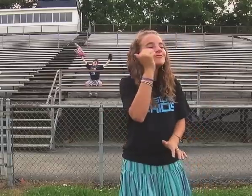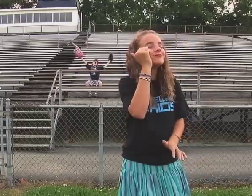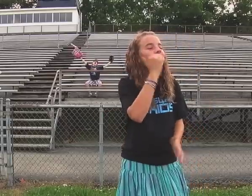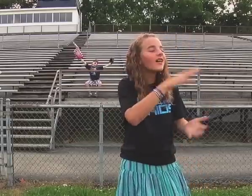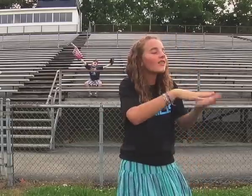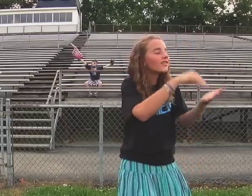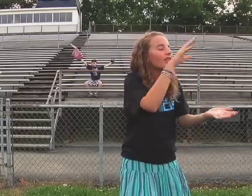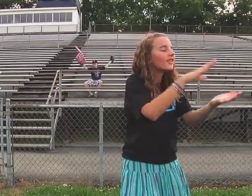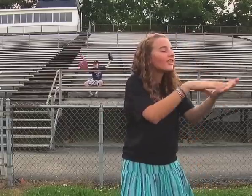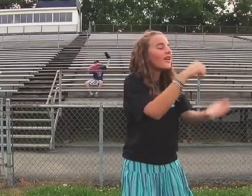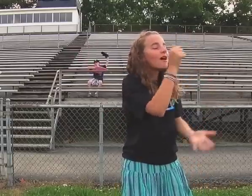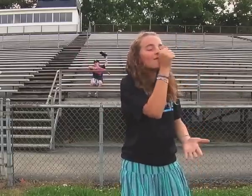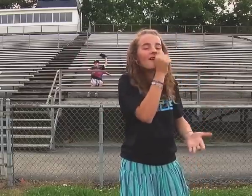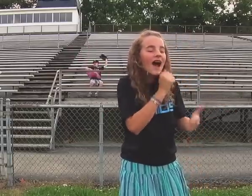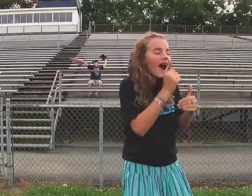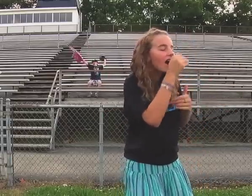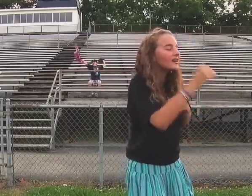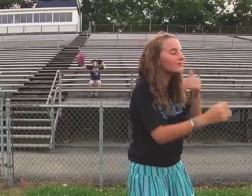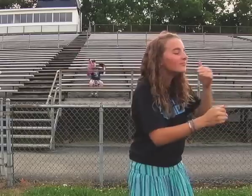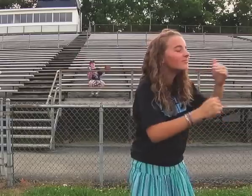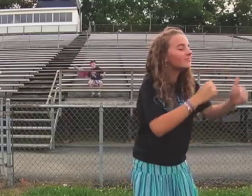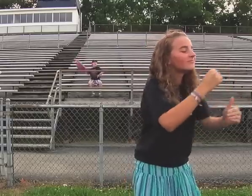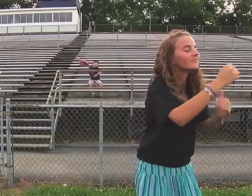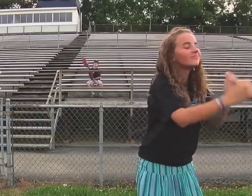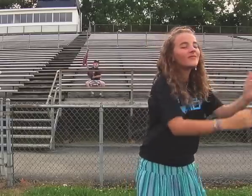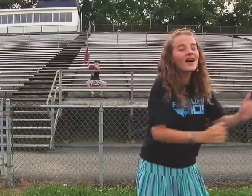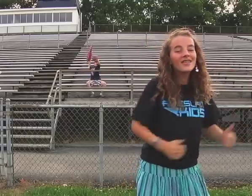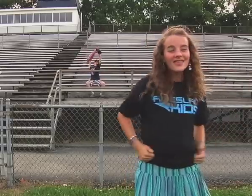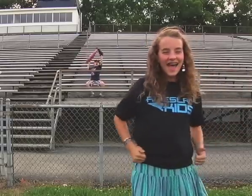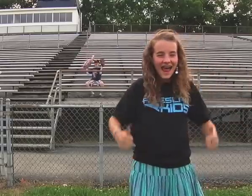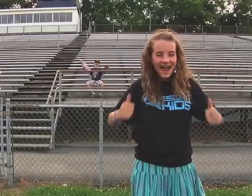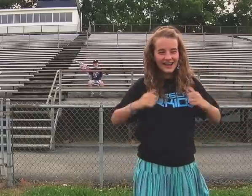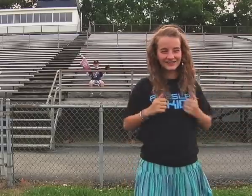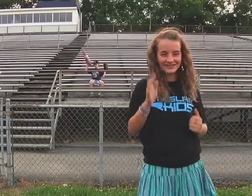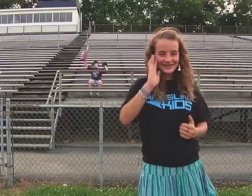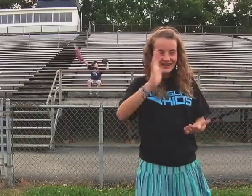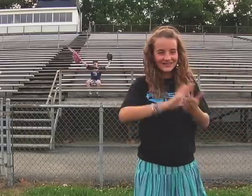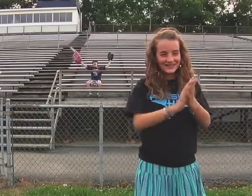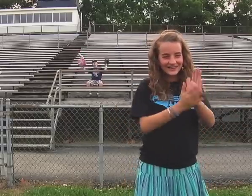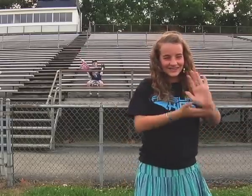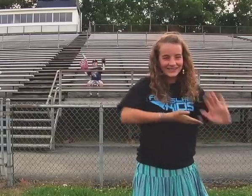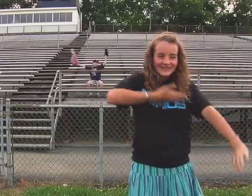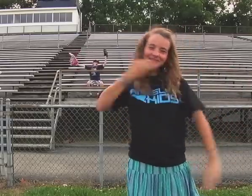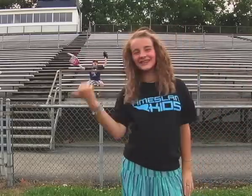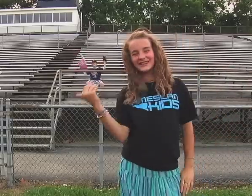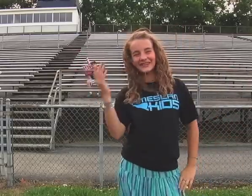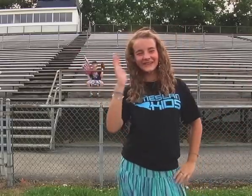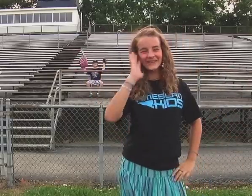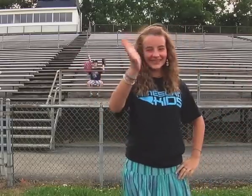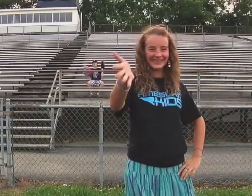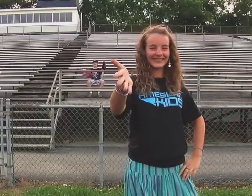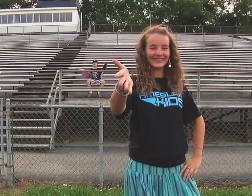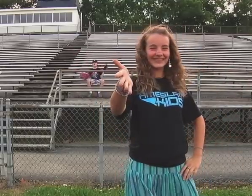‚ô™ PATIENCE. ‚ô™ styl ˇˇˇˇ LEARN A LITTLE PATIENCE. ‚ô™ LIFE'S MUCH BETTER THAT WAY. ‚ô™ "styl ˇˇˇˇ ˇˇˇˇ